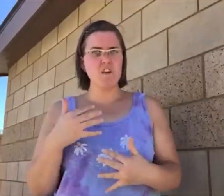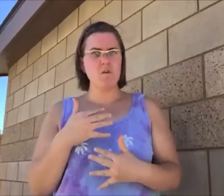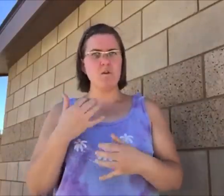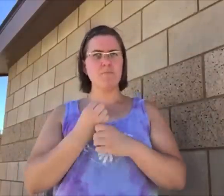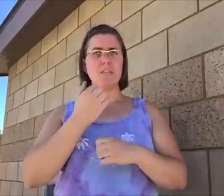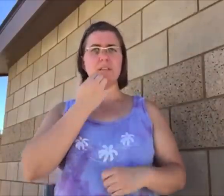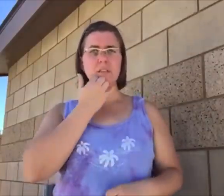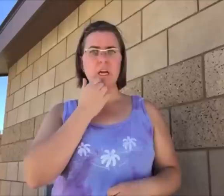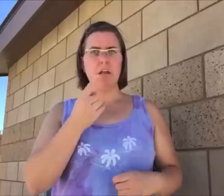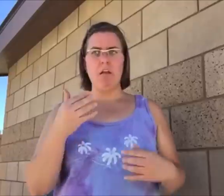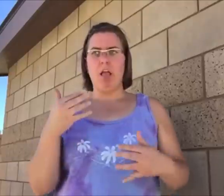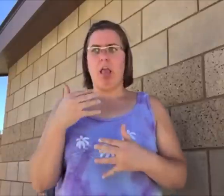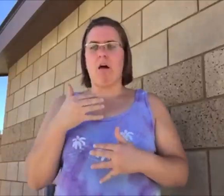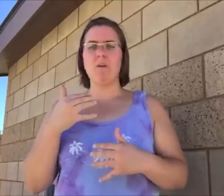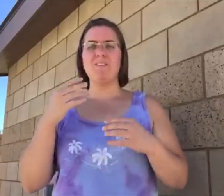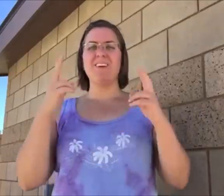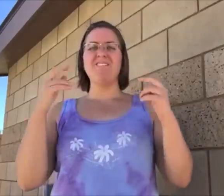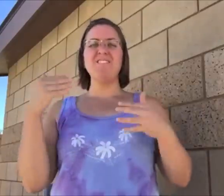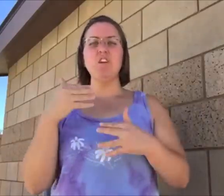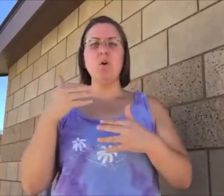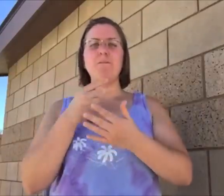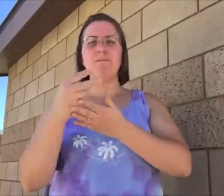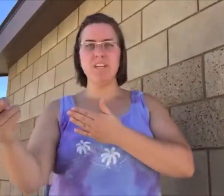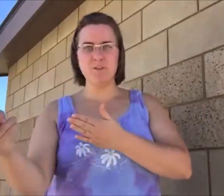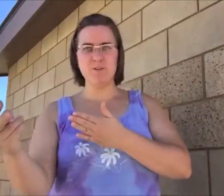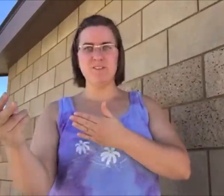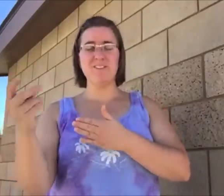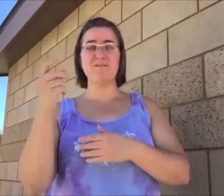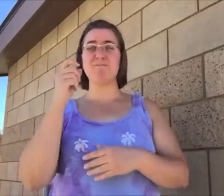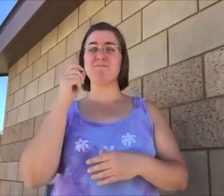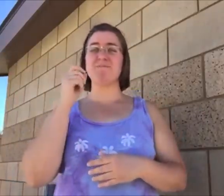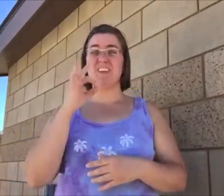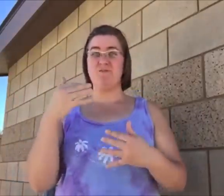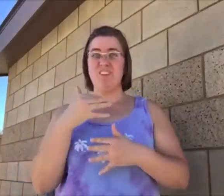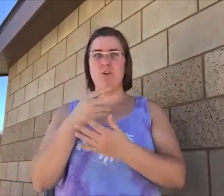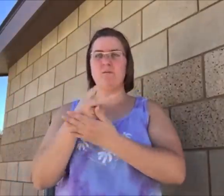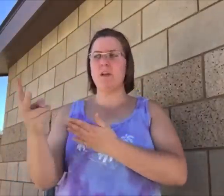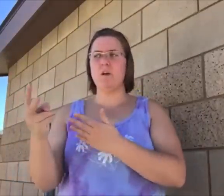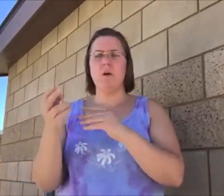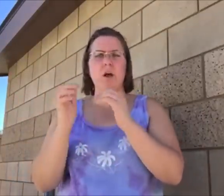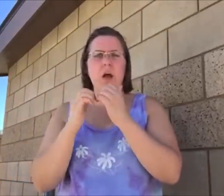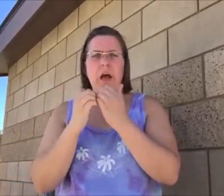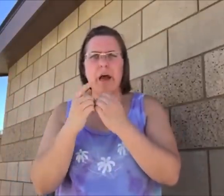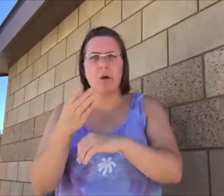there is fear of failure. And when fear holds you back,